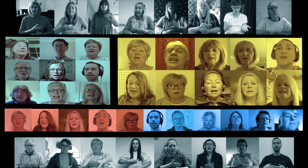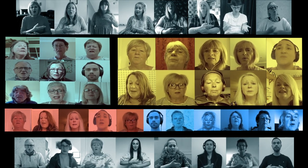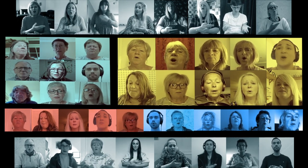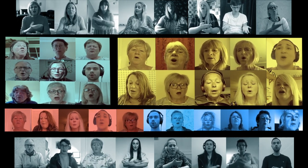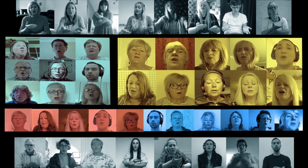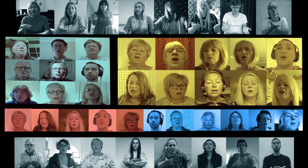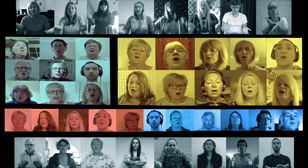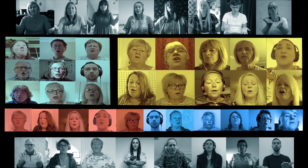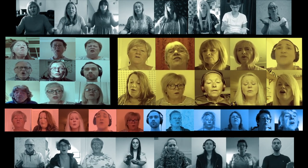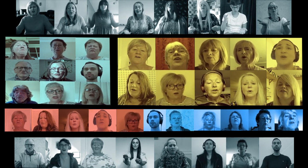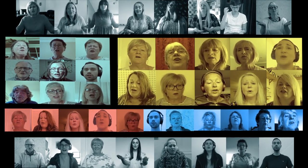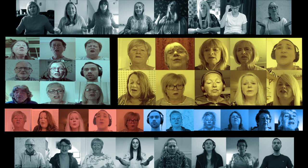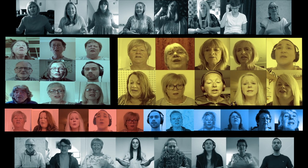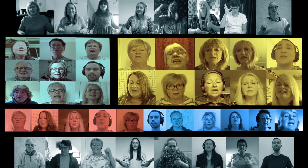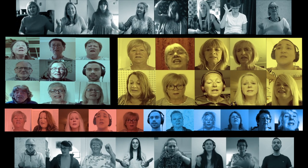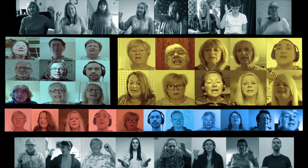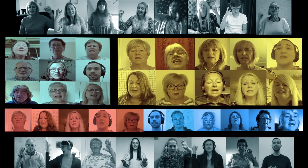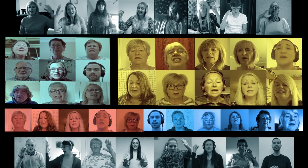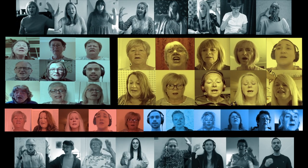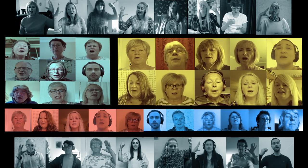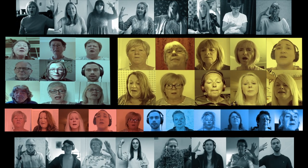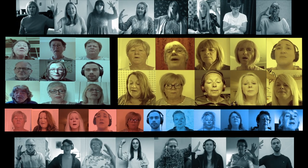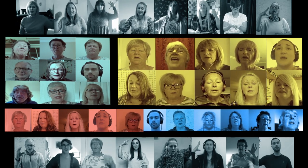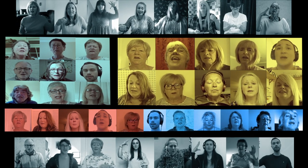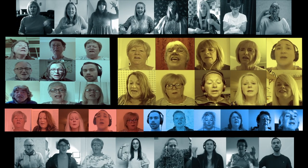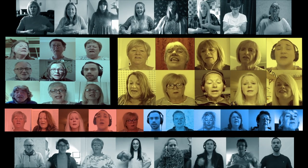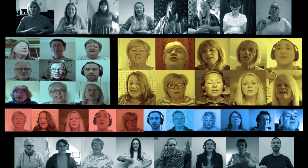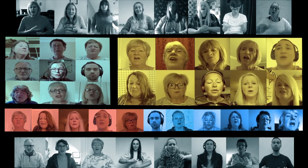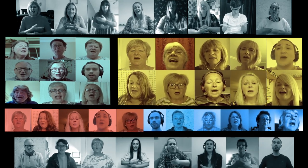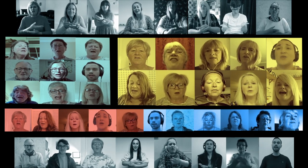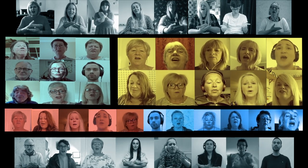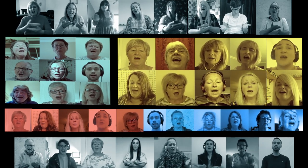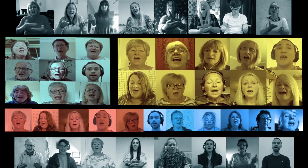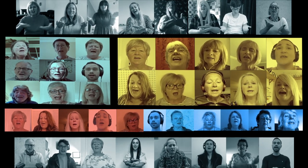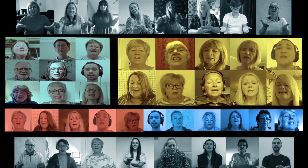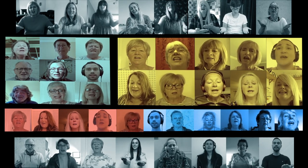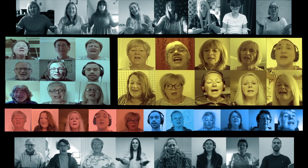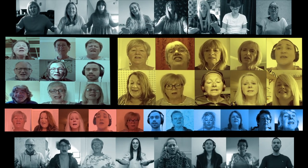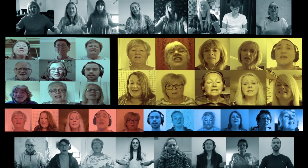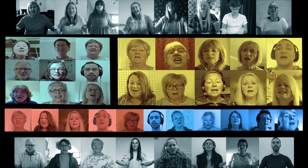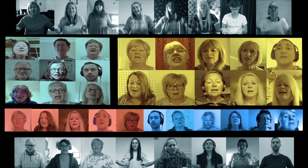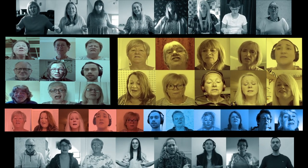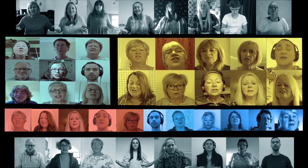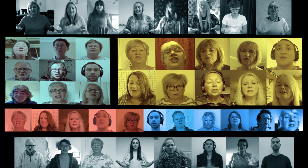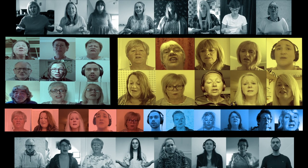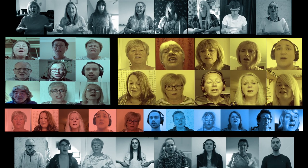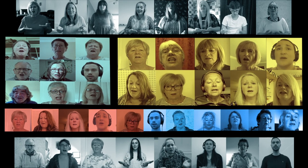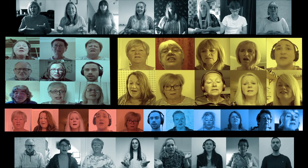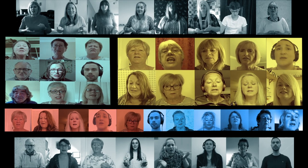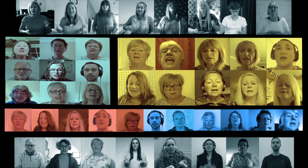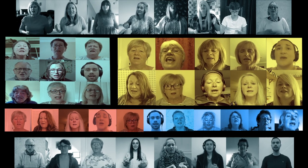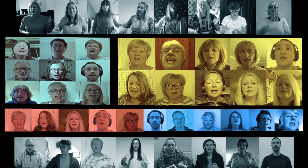It bowled over it lit up, it ran ragged and it undercut